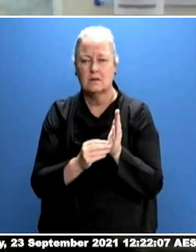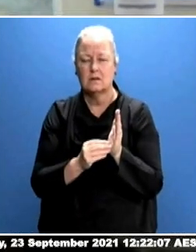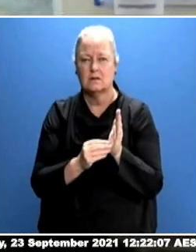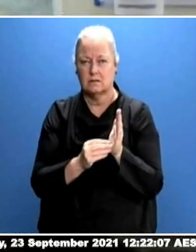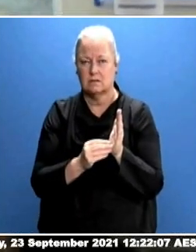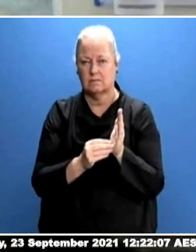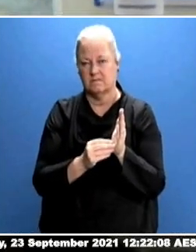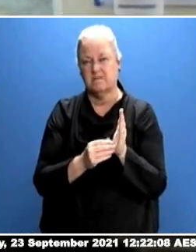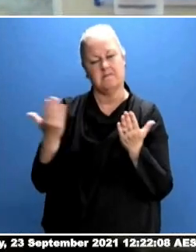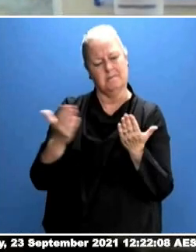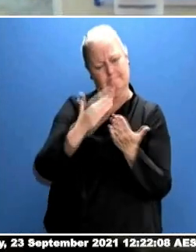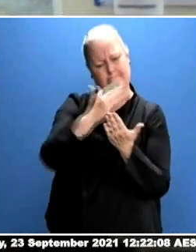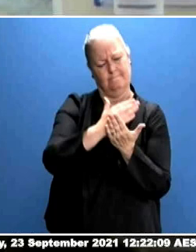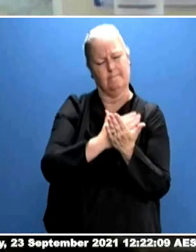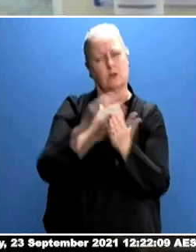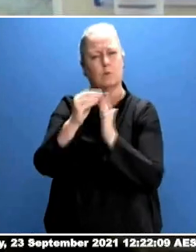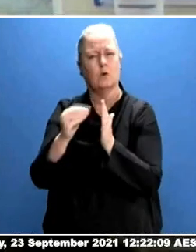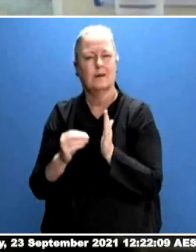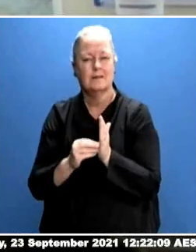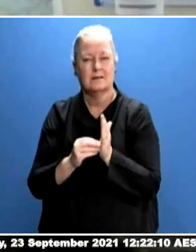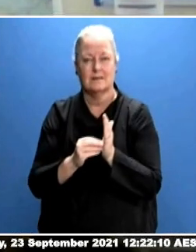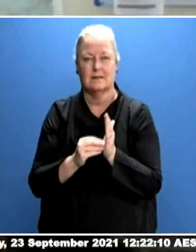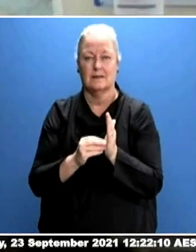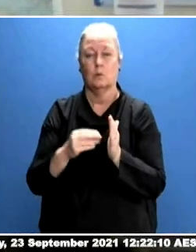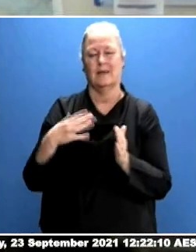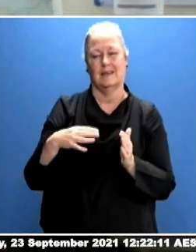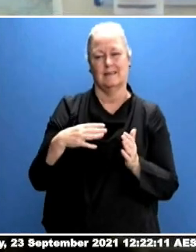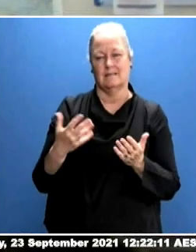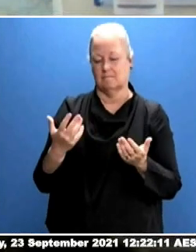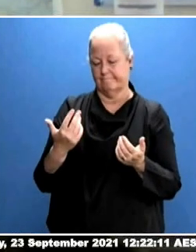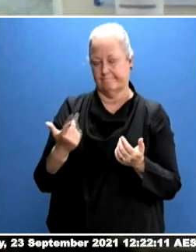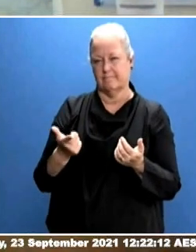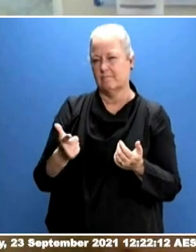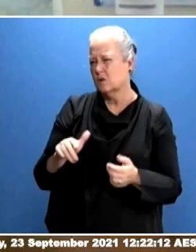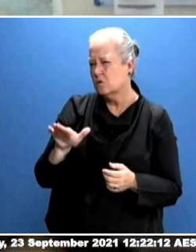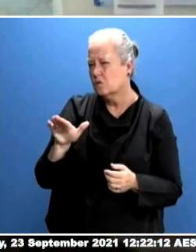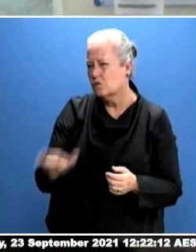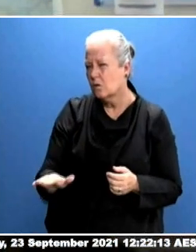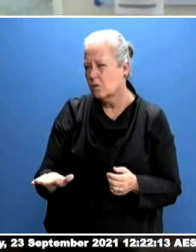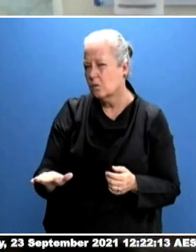policy it needs to be a child that's not only a danger to others, but a danger to themselves.